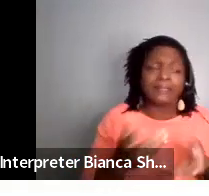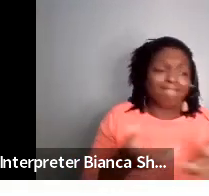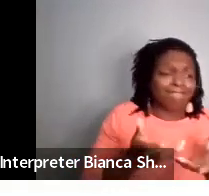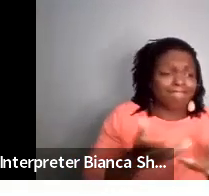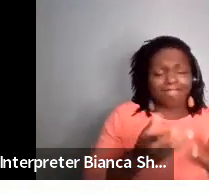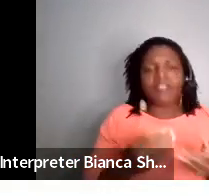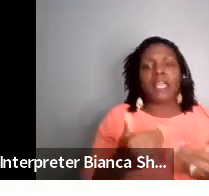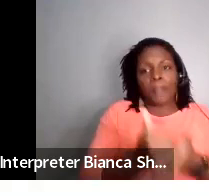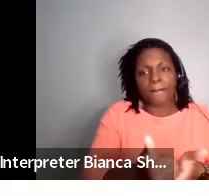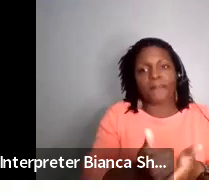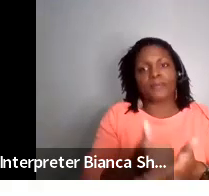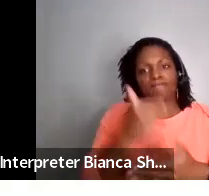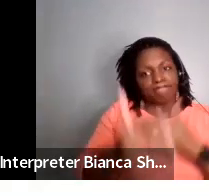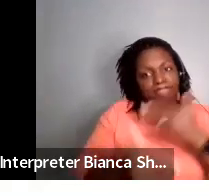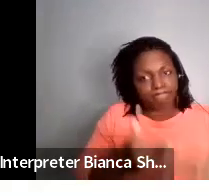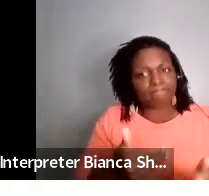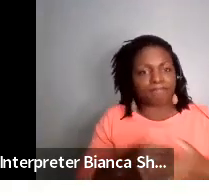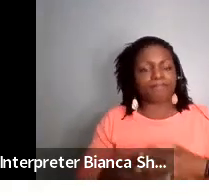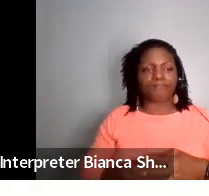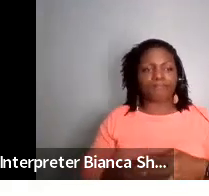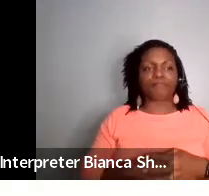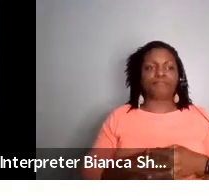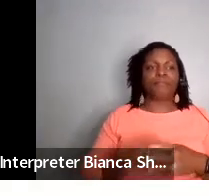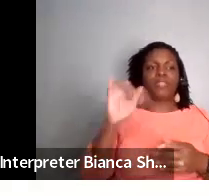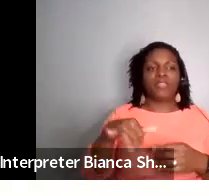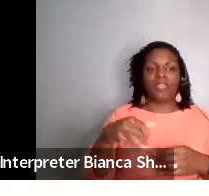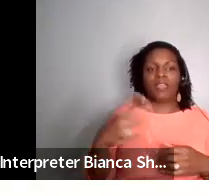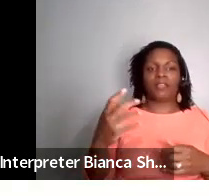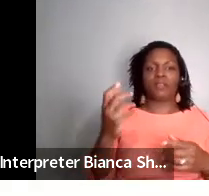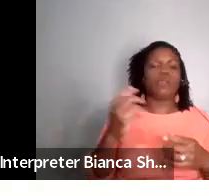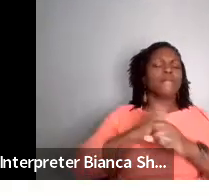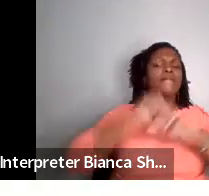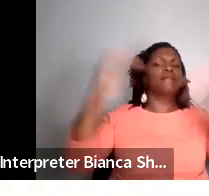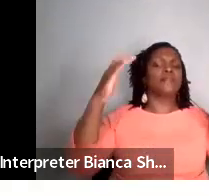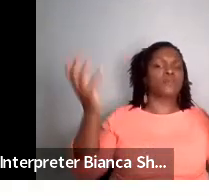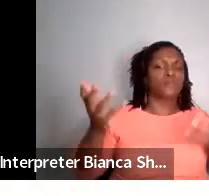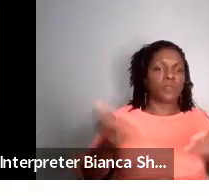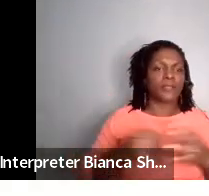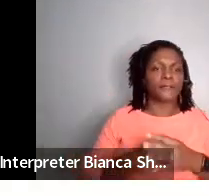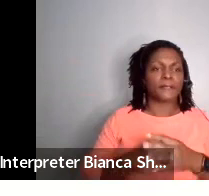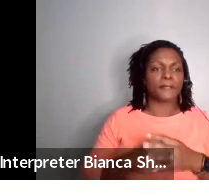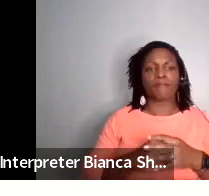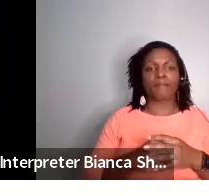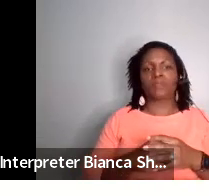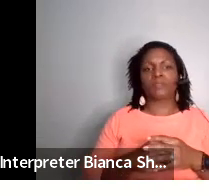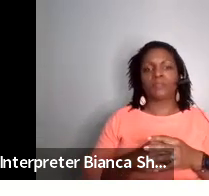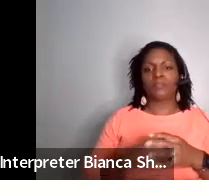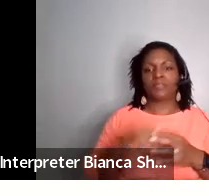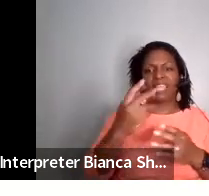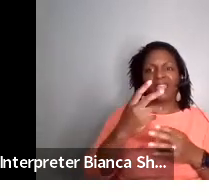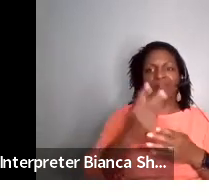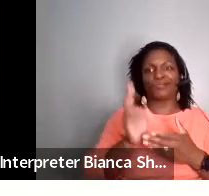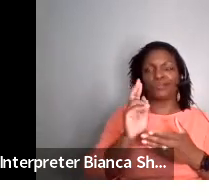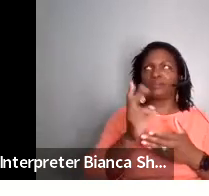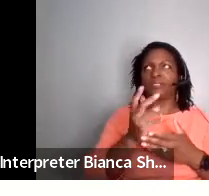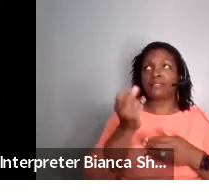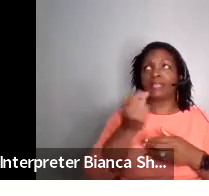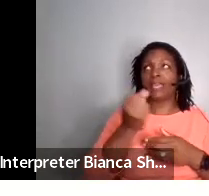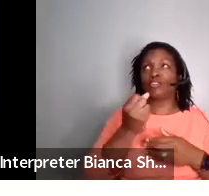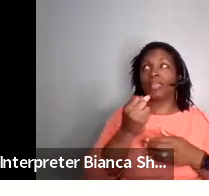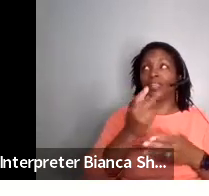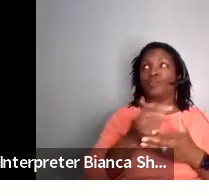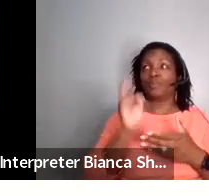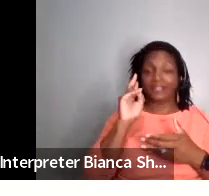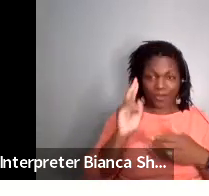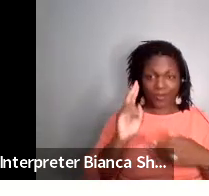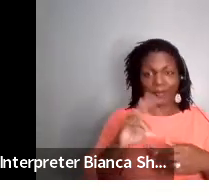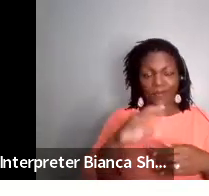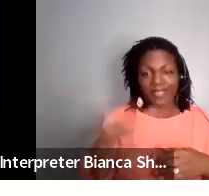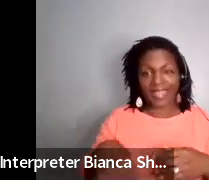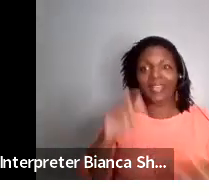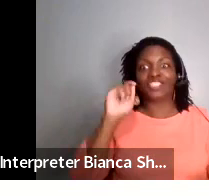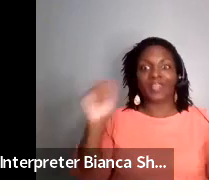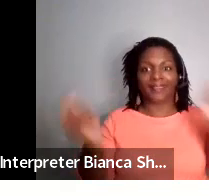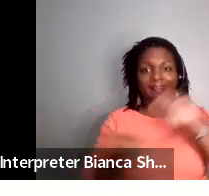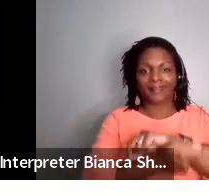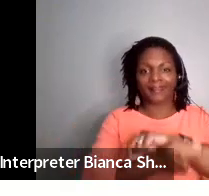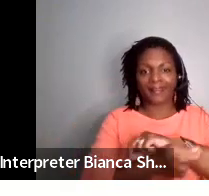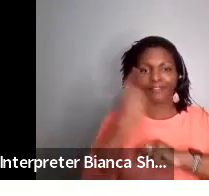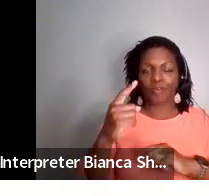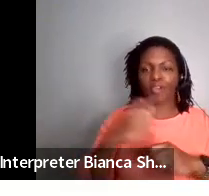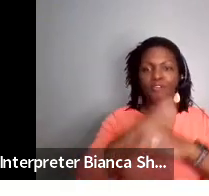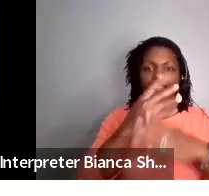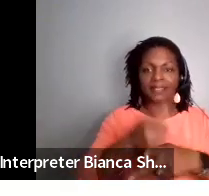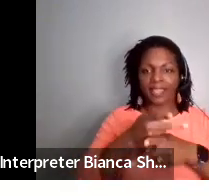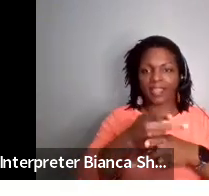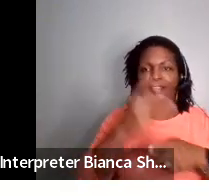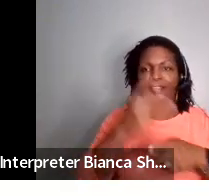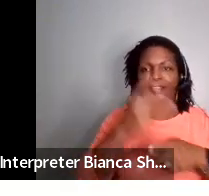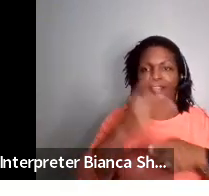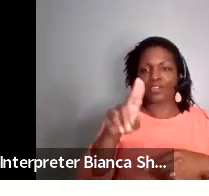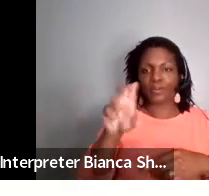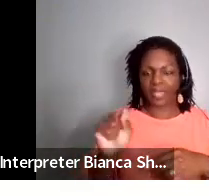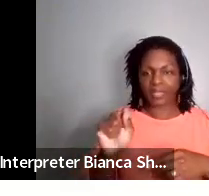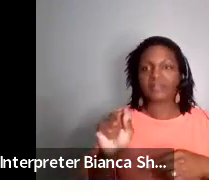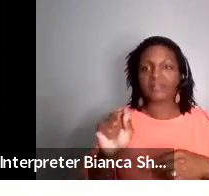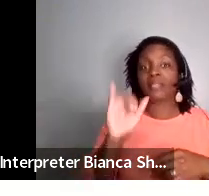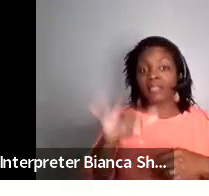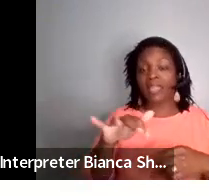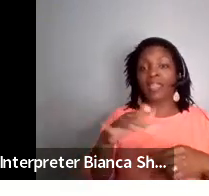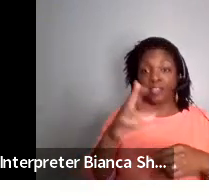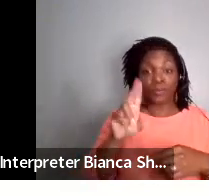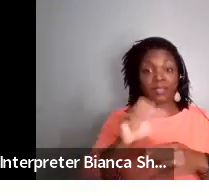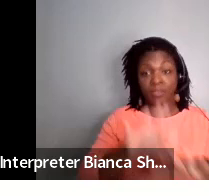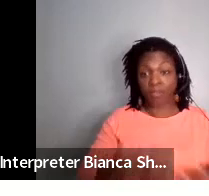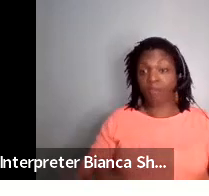So the vision for 9, 8, 8, and crisis services. So on July sixteenth, less than 2 weeks ago, Saturday before last, a transformative moment, and crisis care system in the United States that throughout the country the Fcc.